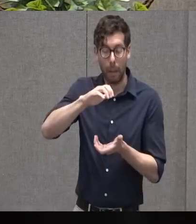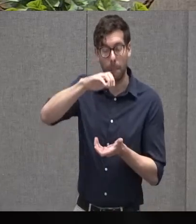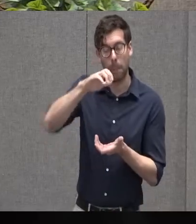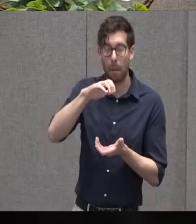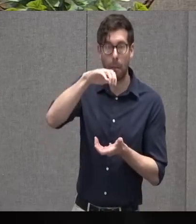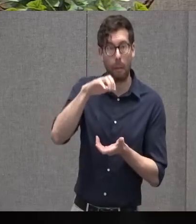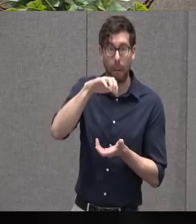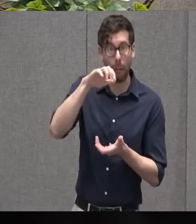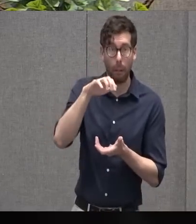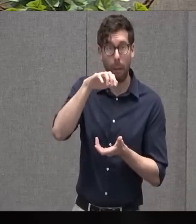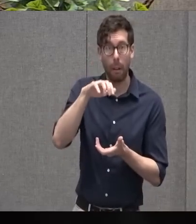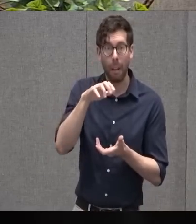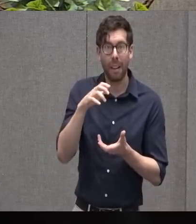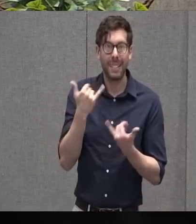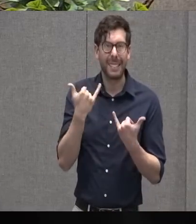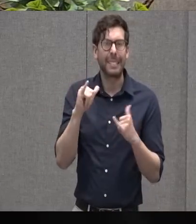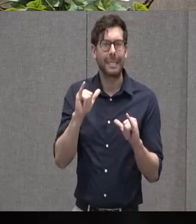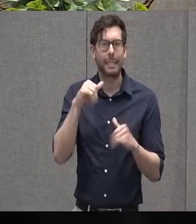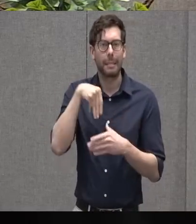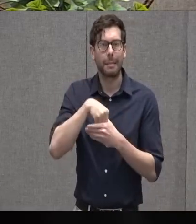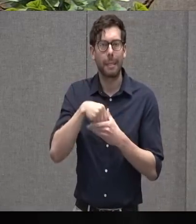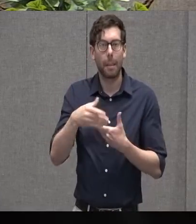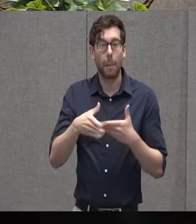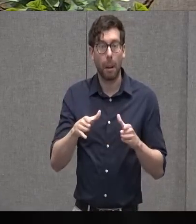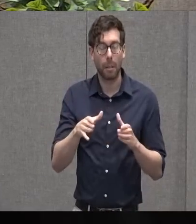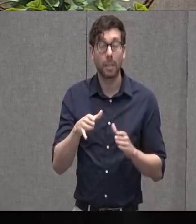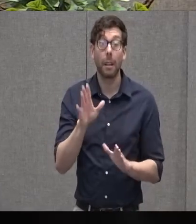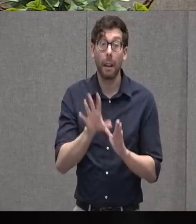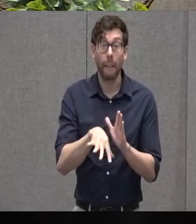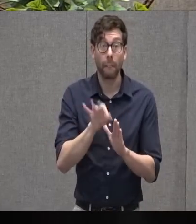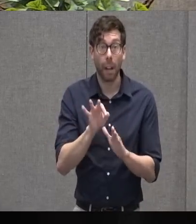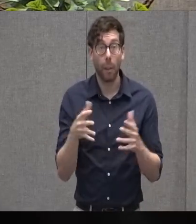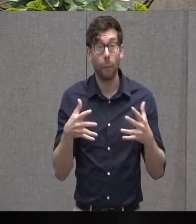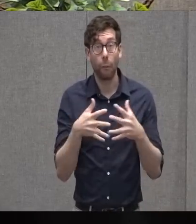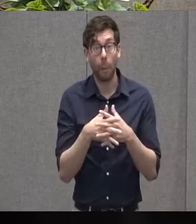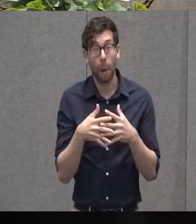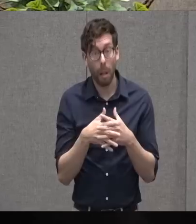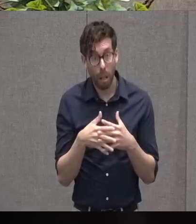I grabbed a football and then I grabbed a safari hat.